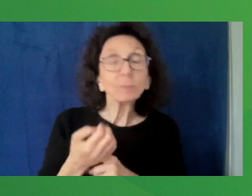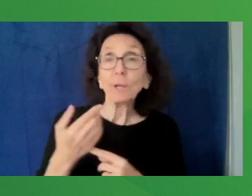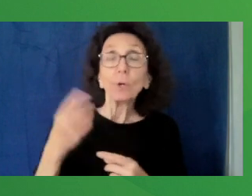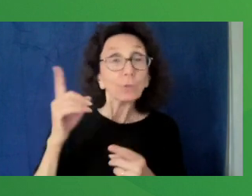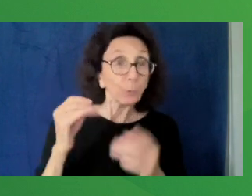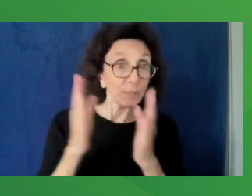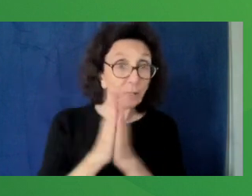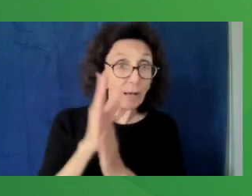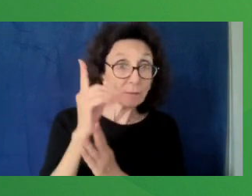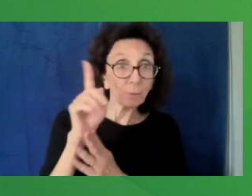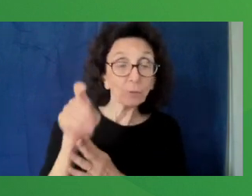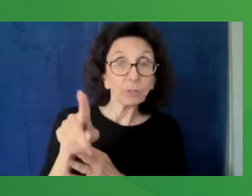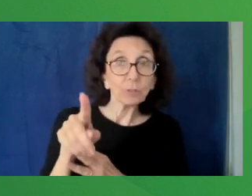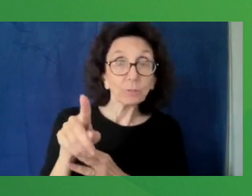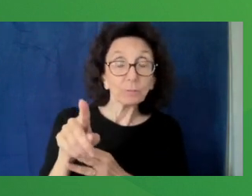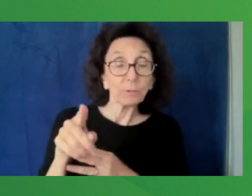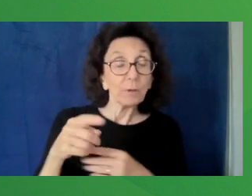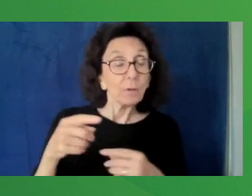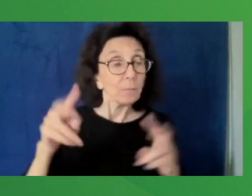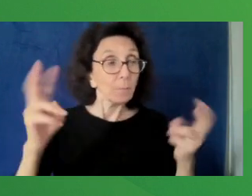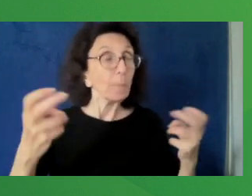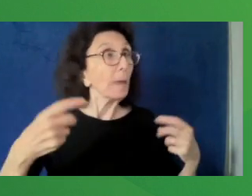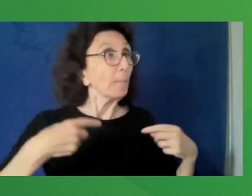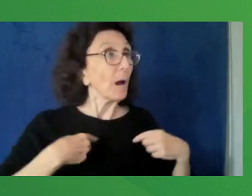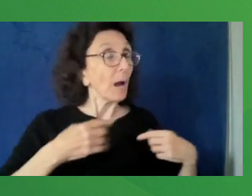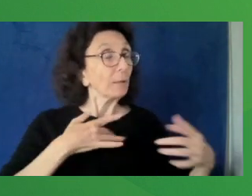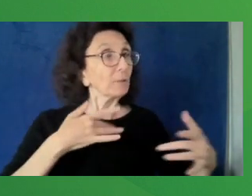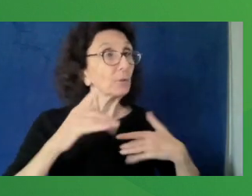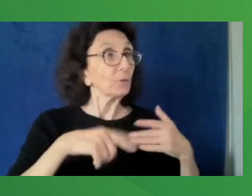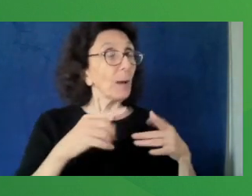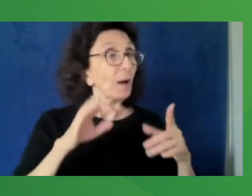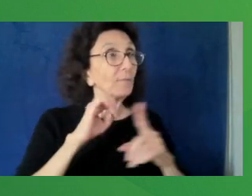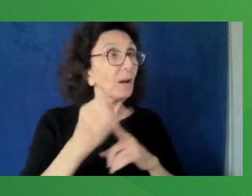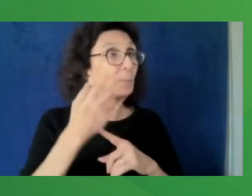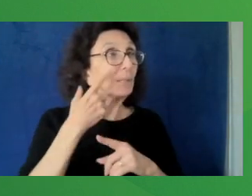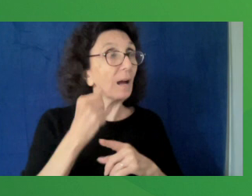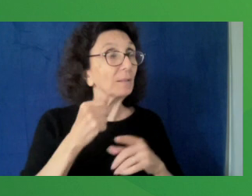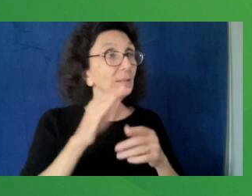am I concerned about environmental problems because of the consequences for my community.